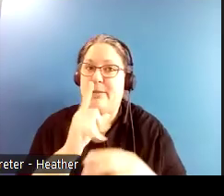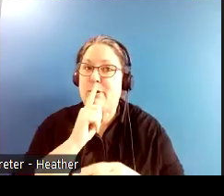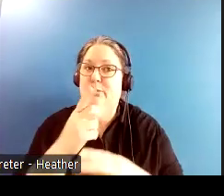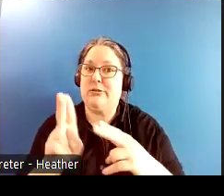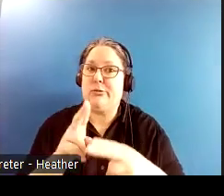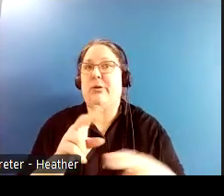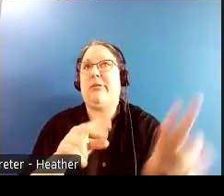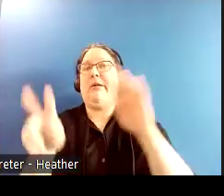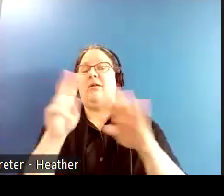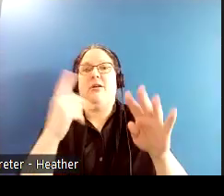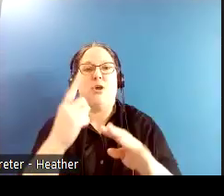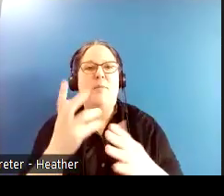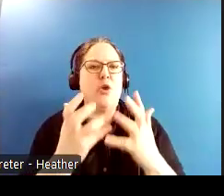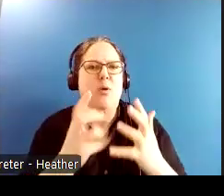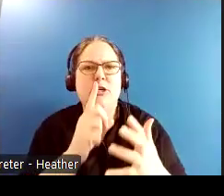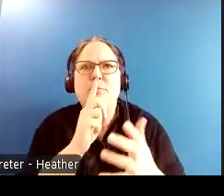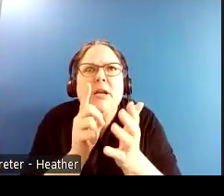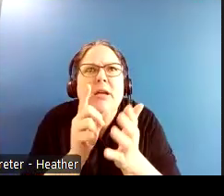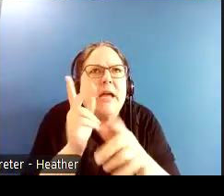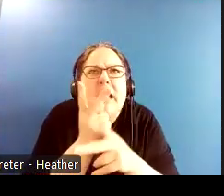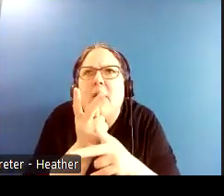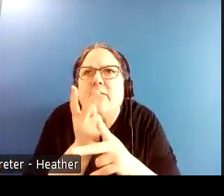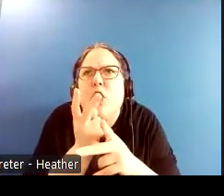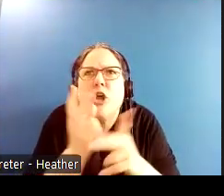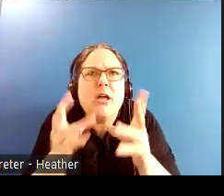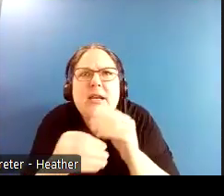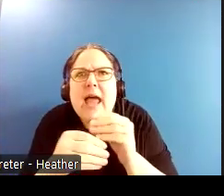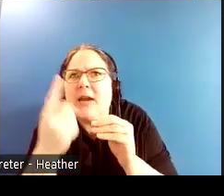was wanting to be like super ultra careful and added a second or two because they didn't want to